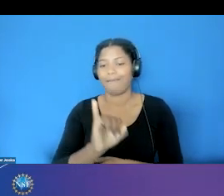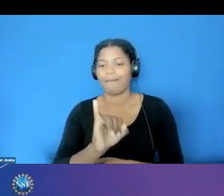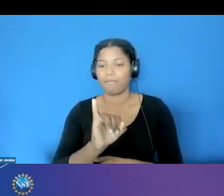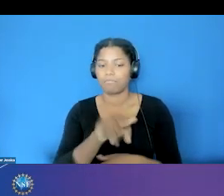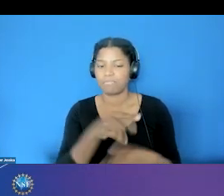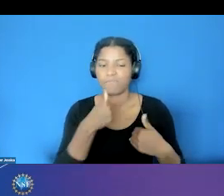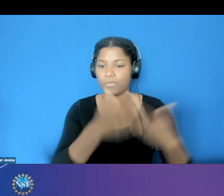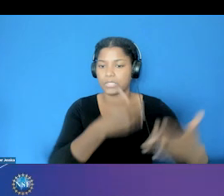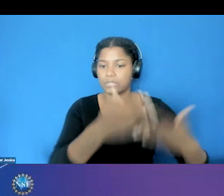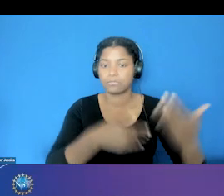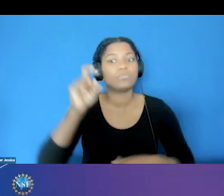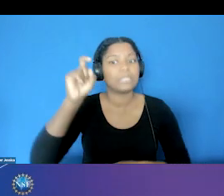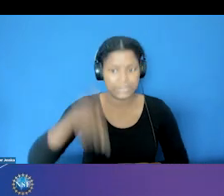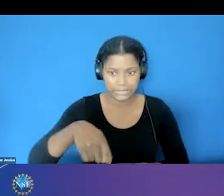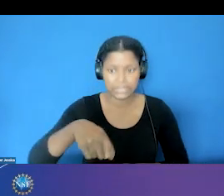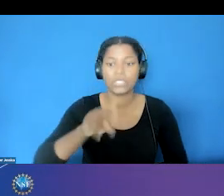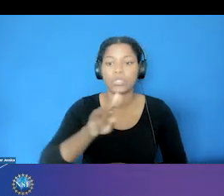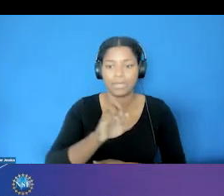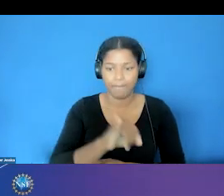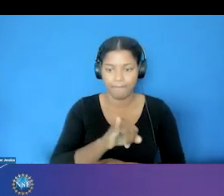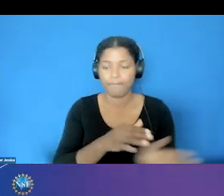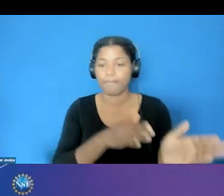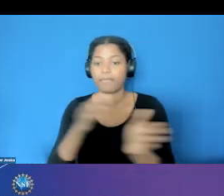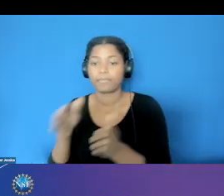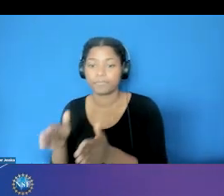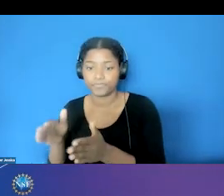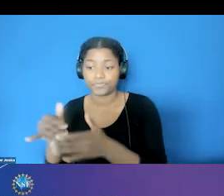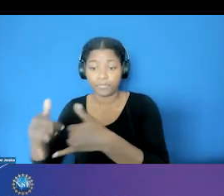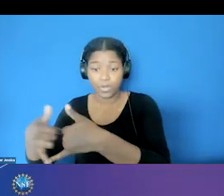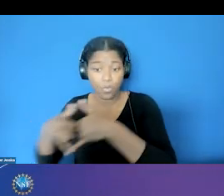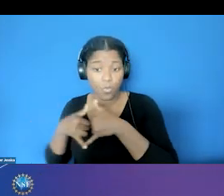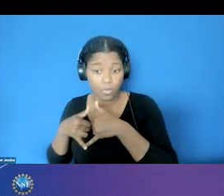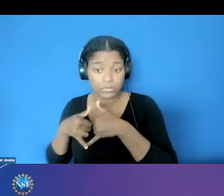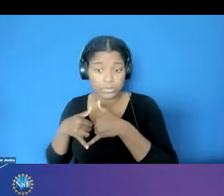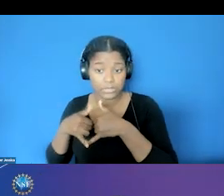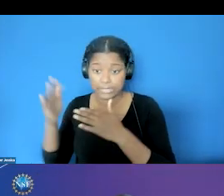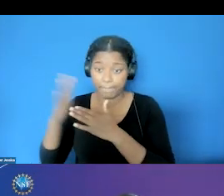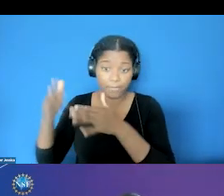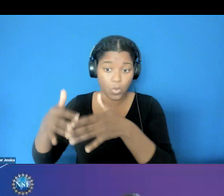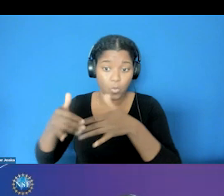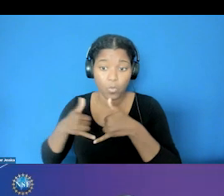But you must have that UEI. Prime awardees, to get that award, you need to register